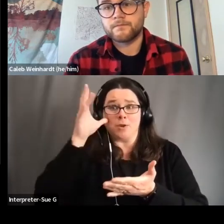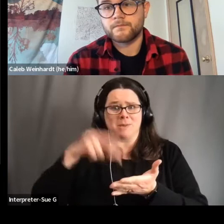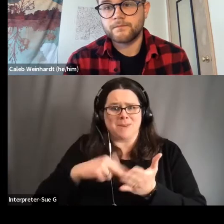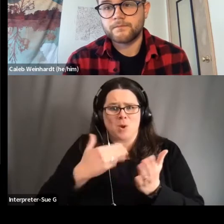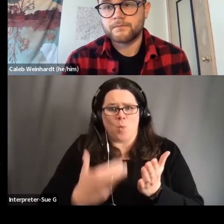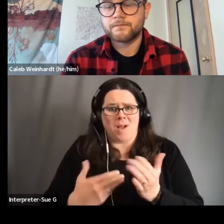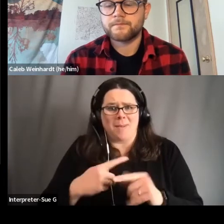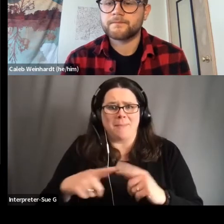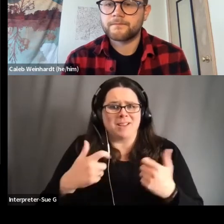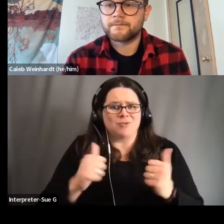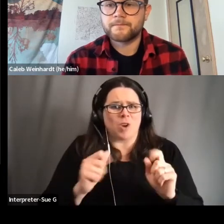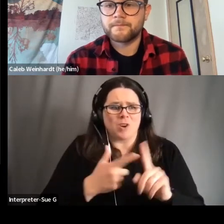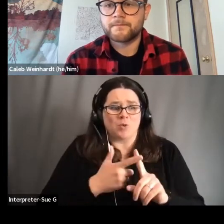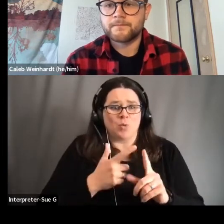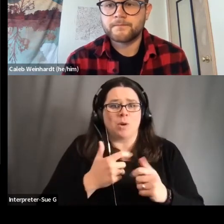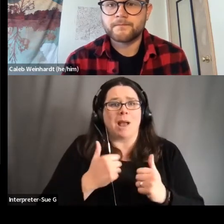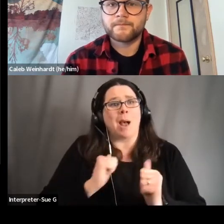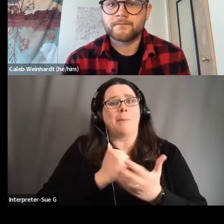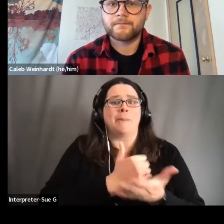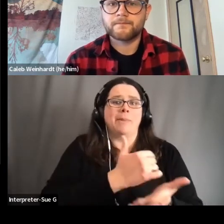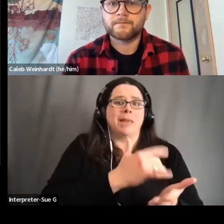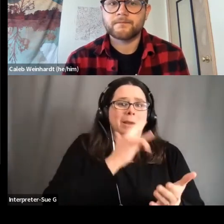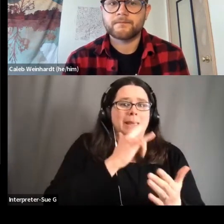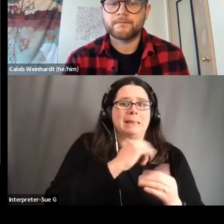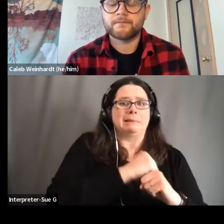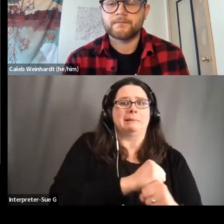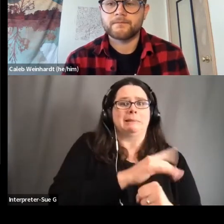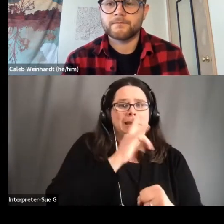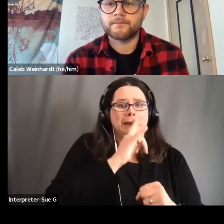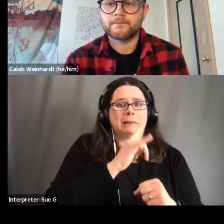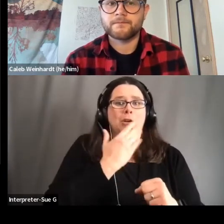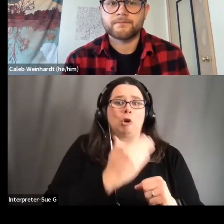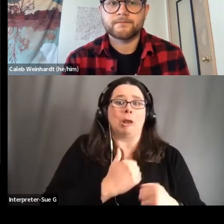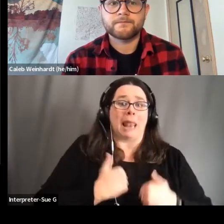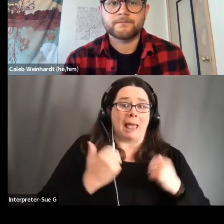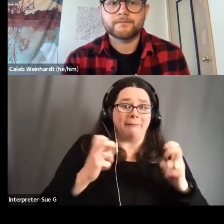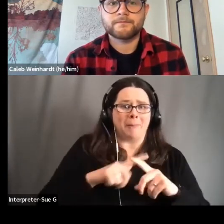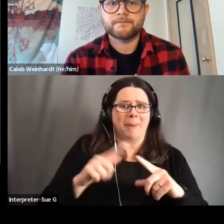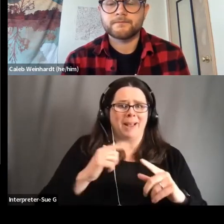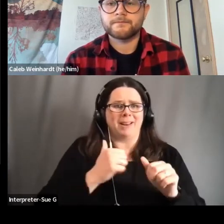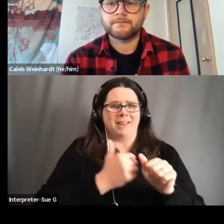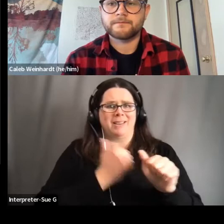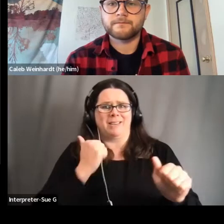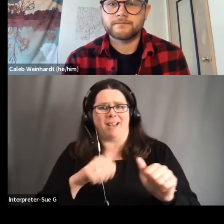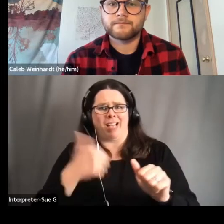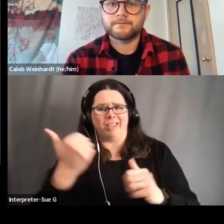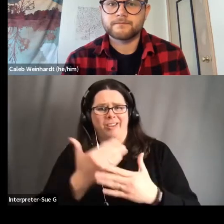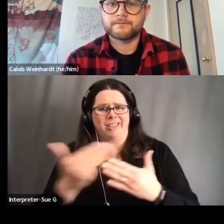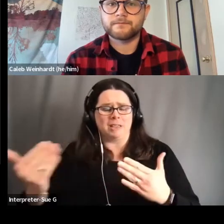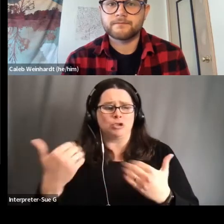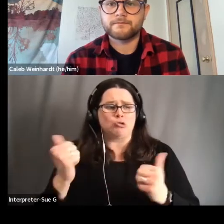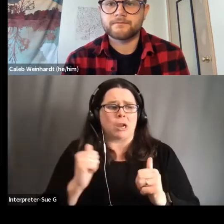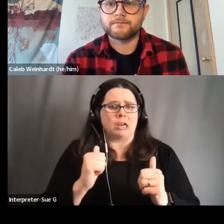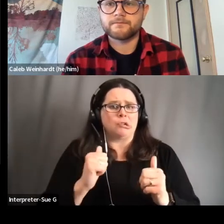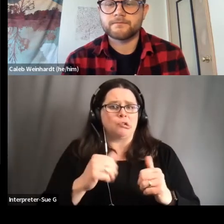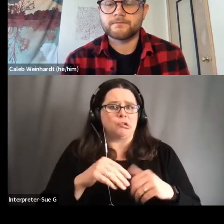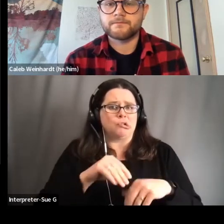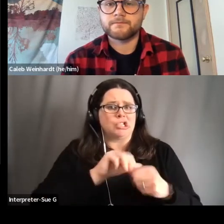to try to help their kids have a good life. So that might mean that they try to change their kid's gender identity